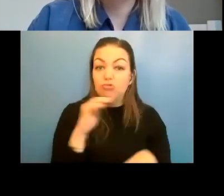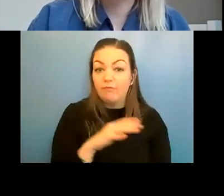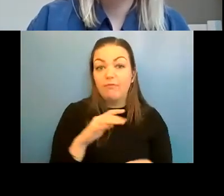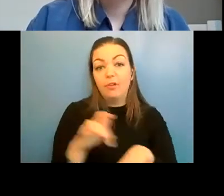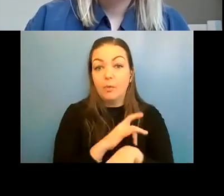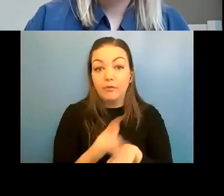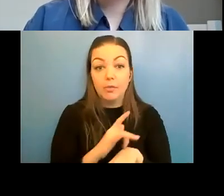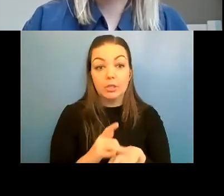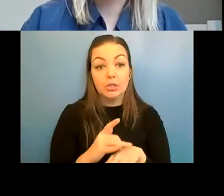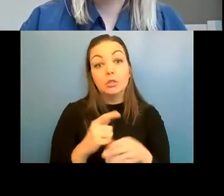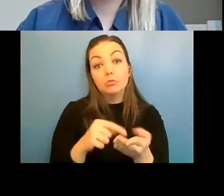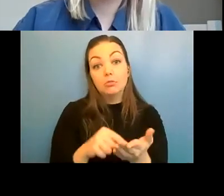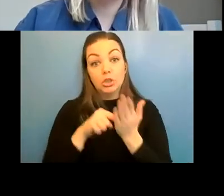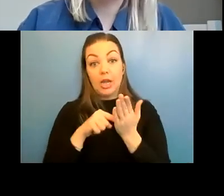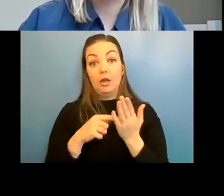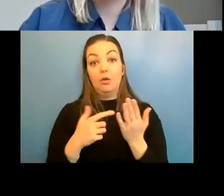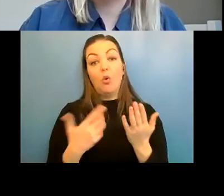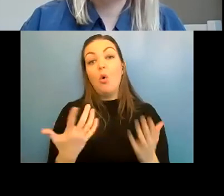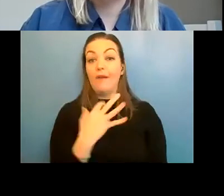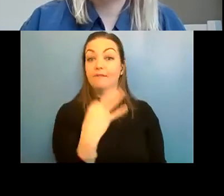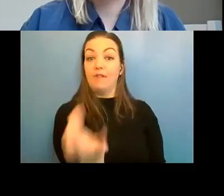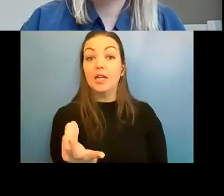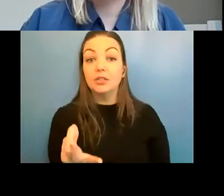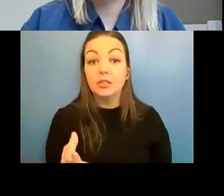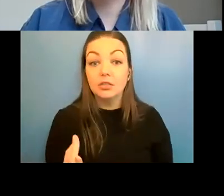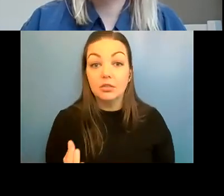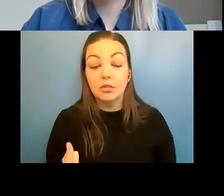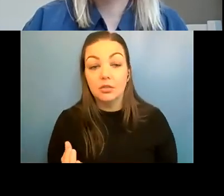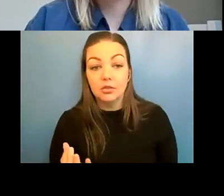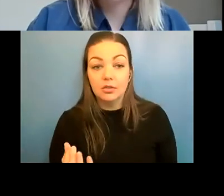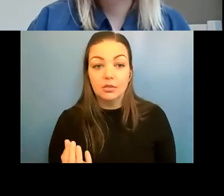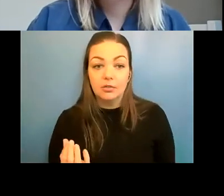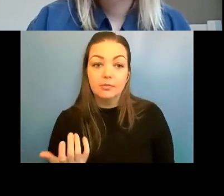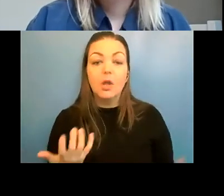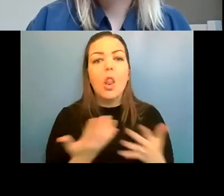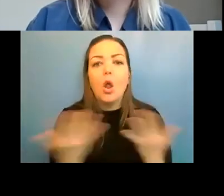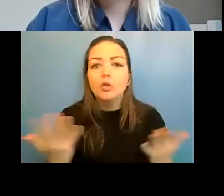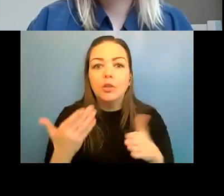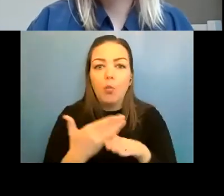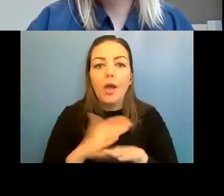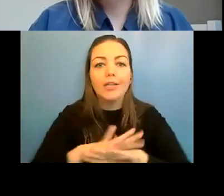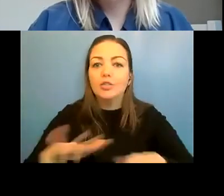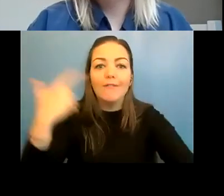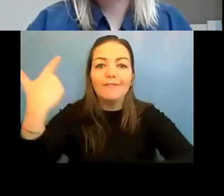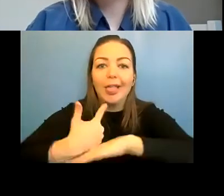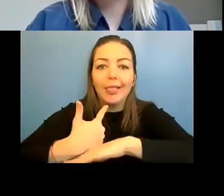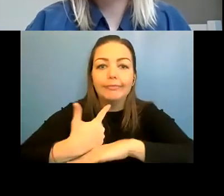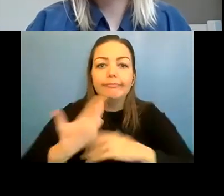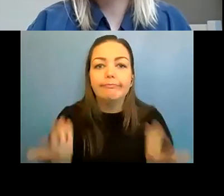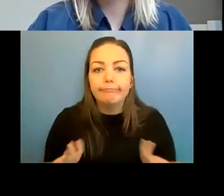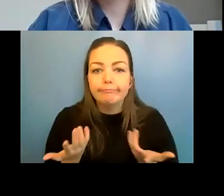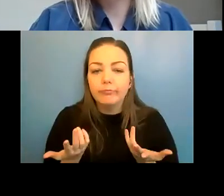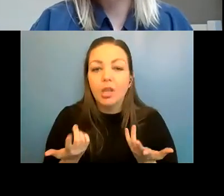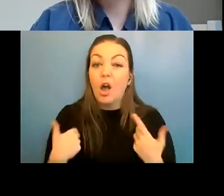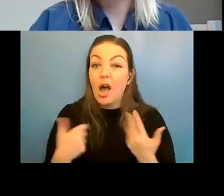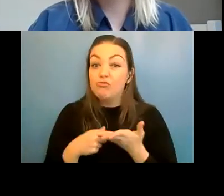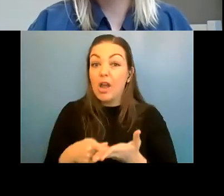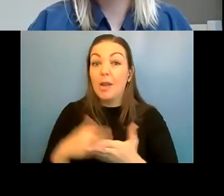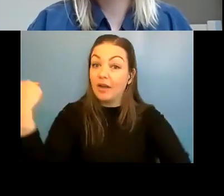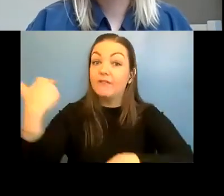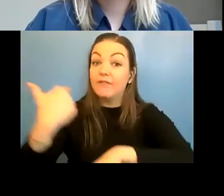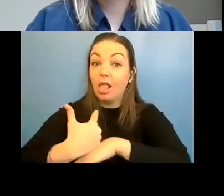share those invites so that someone can come and see it, and something we come across a lot is that work isn't filmed,